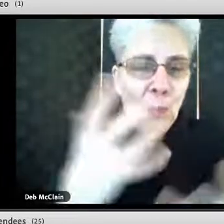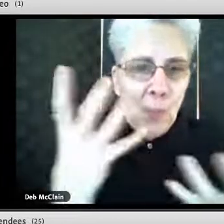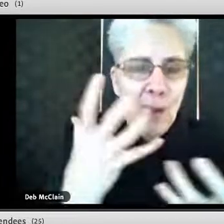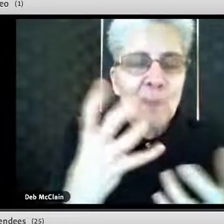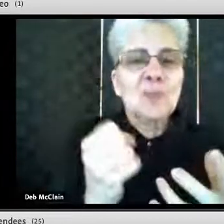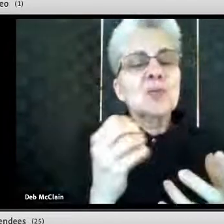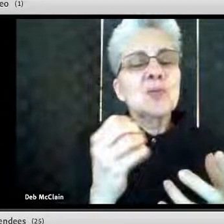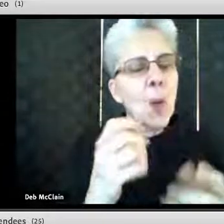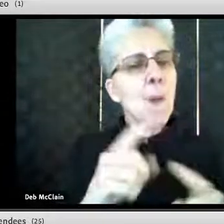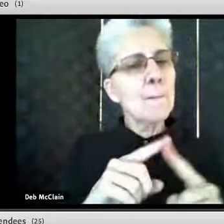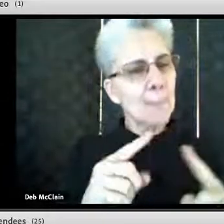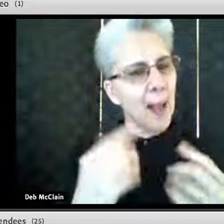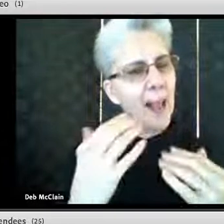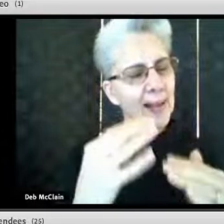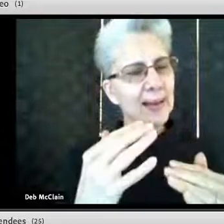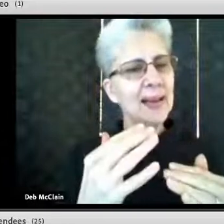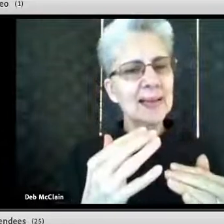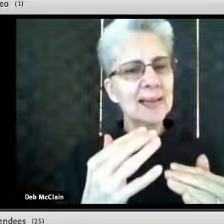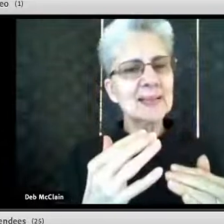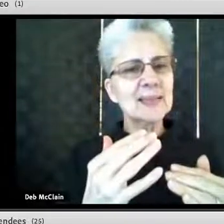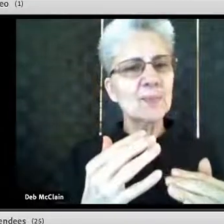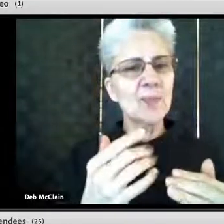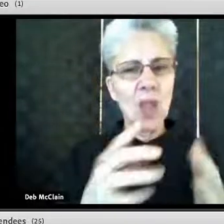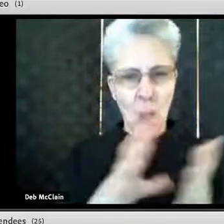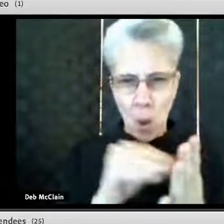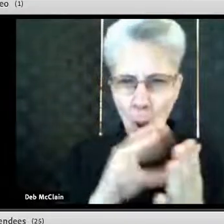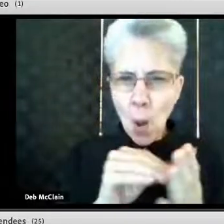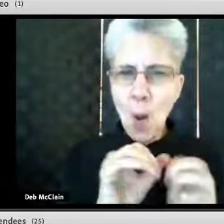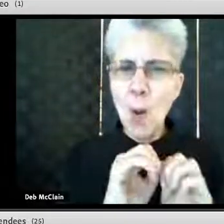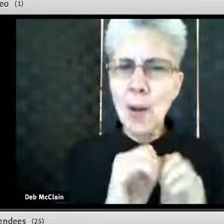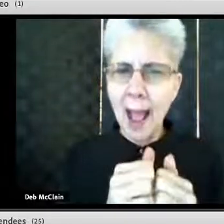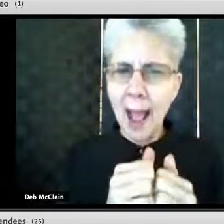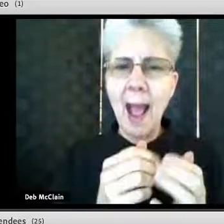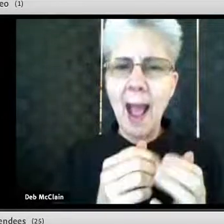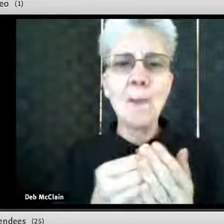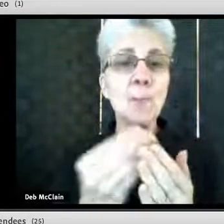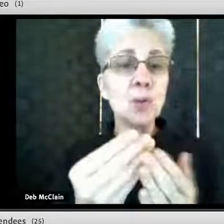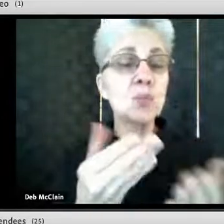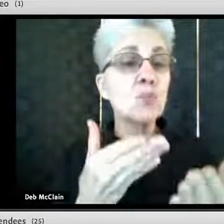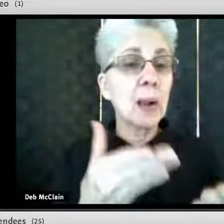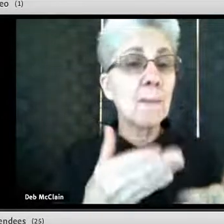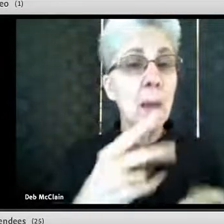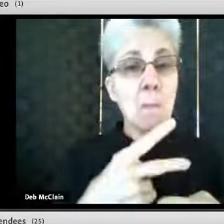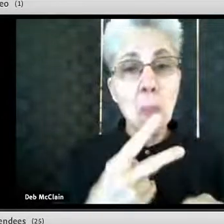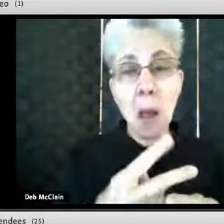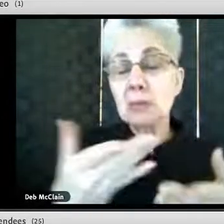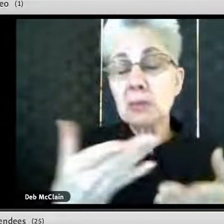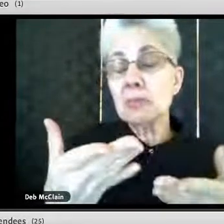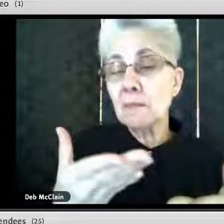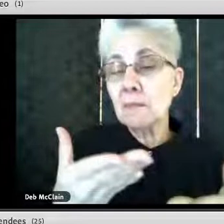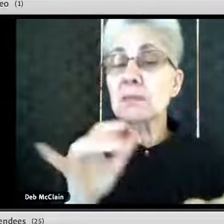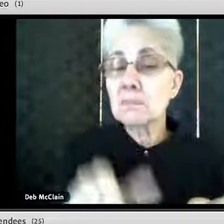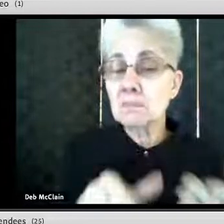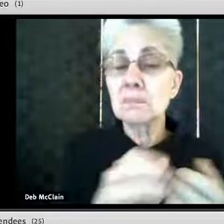But at least one in four use it to discover, to learn, to purchase, to recommend products and services.